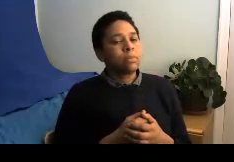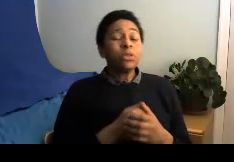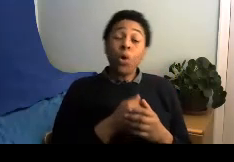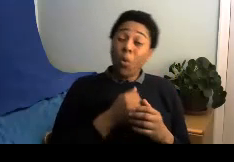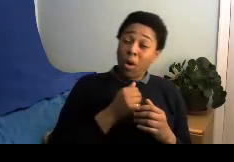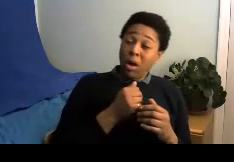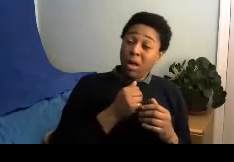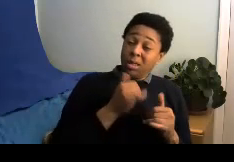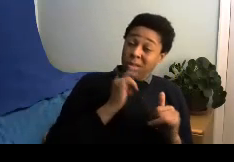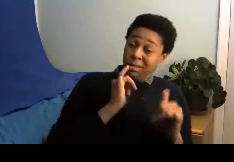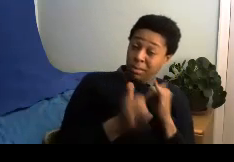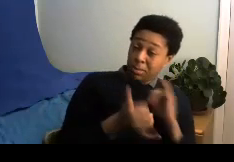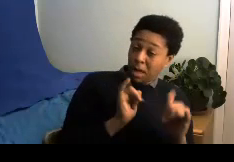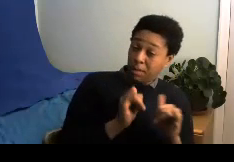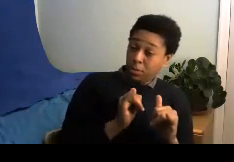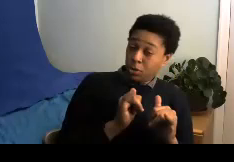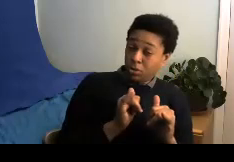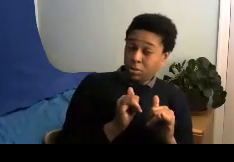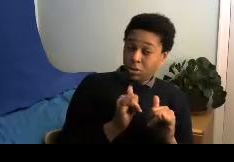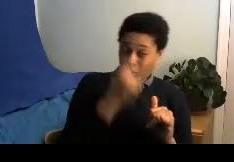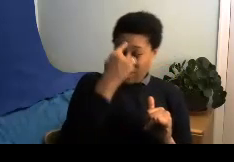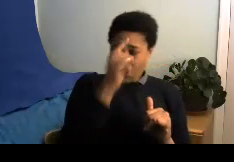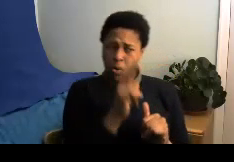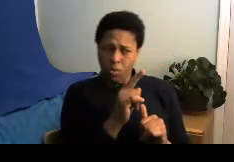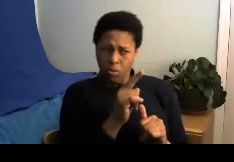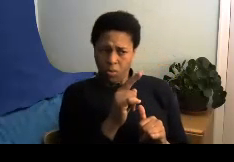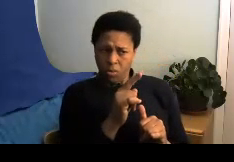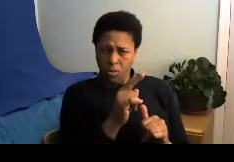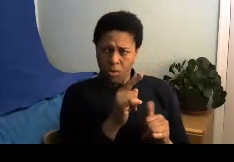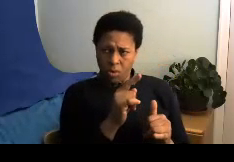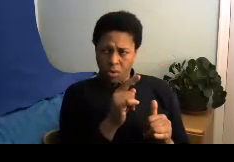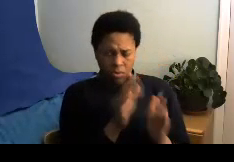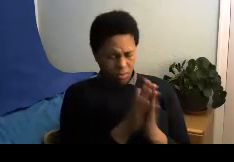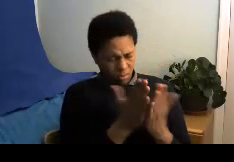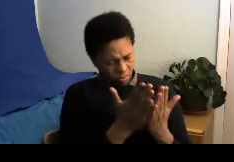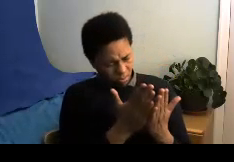that you see that in Black British fiction, but that sort